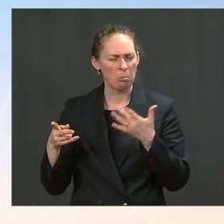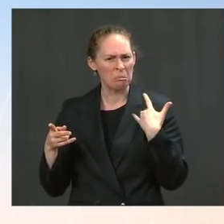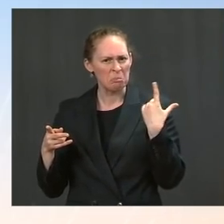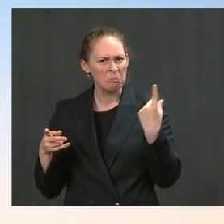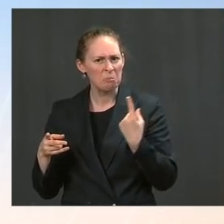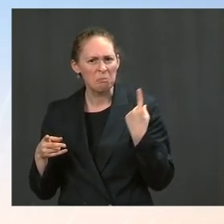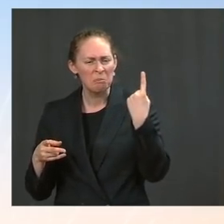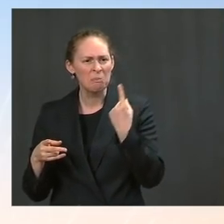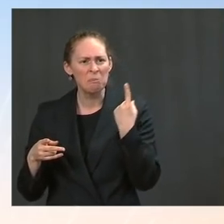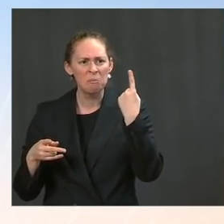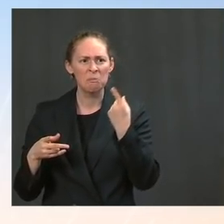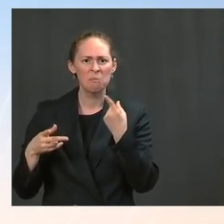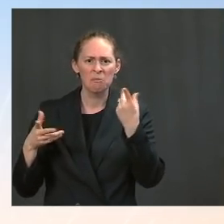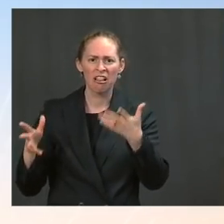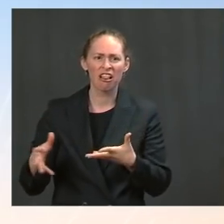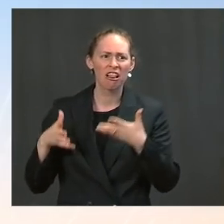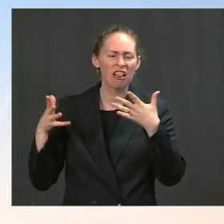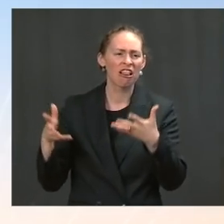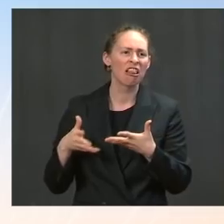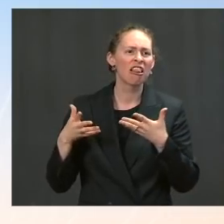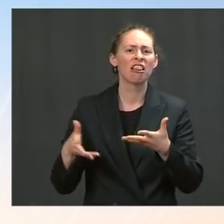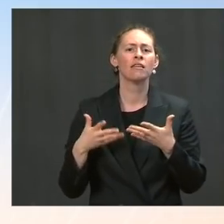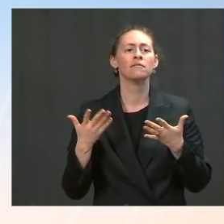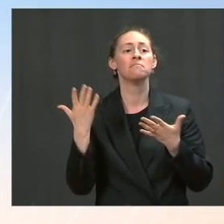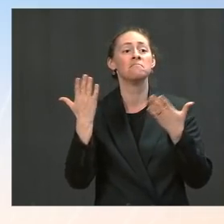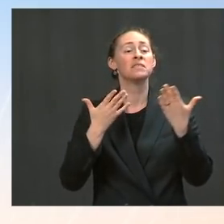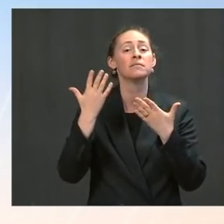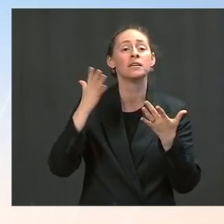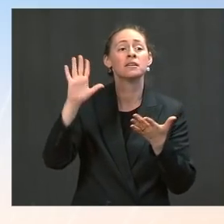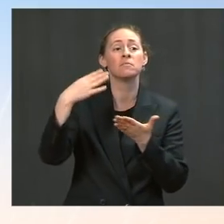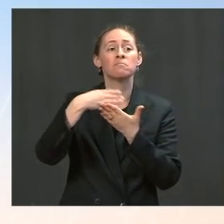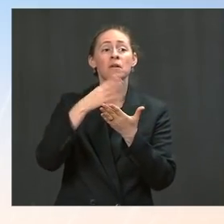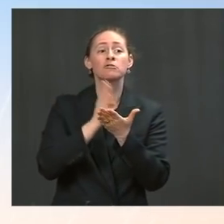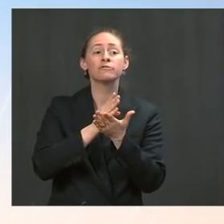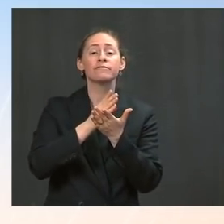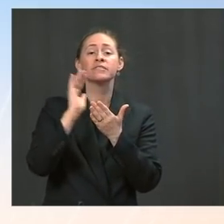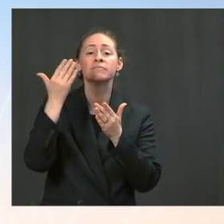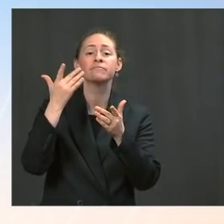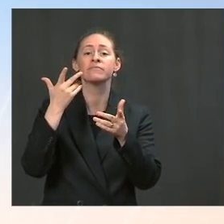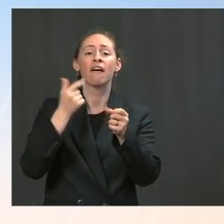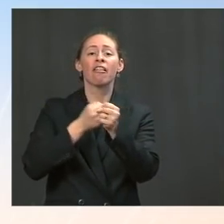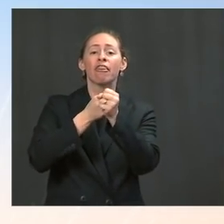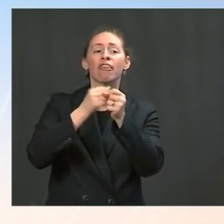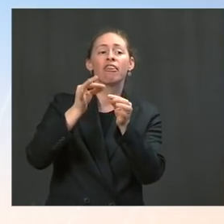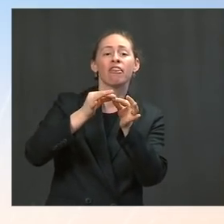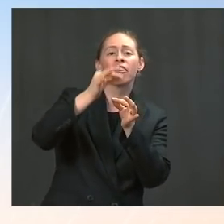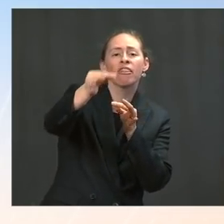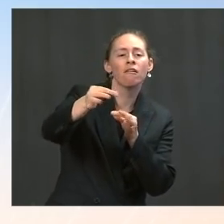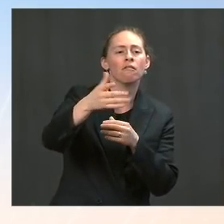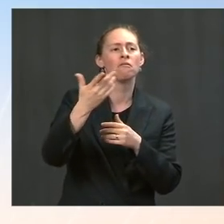their late budget cycles, lengthy public input processes, or they're simply doing better than expected, revenue wise,